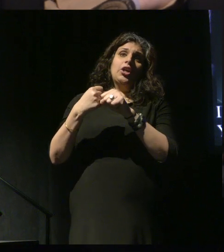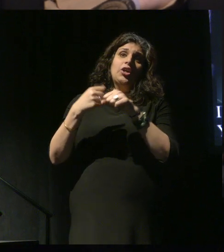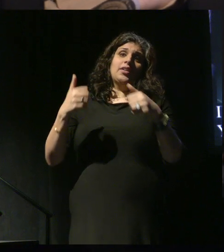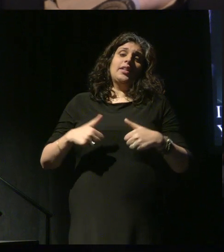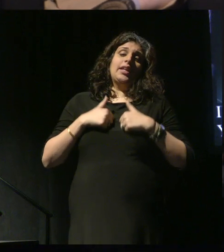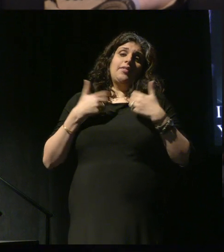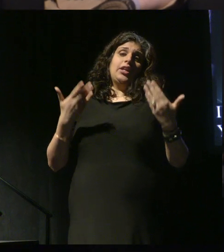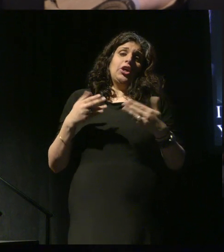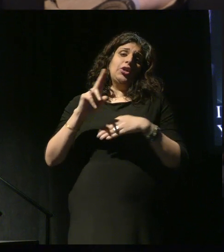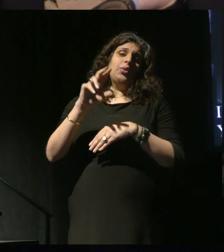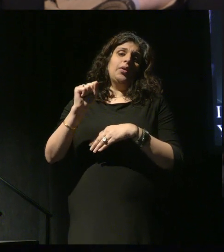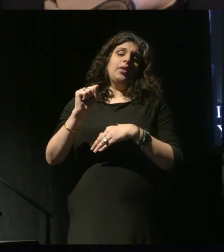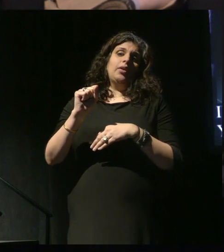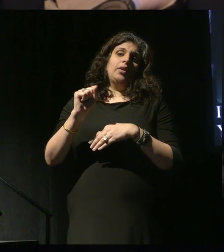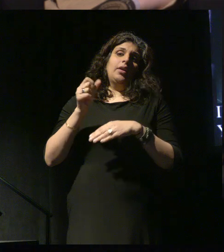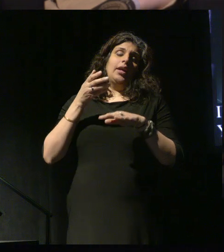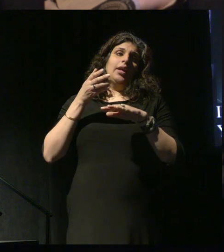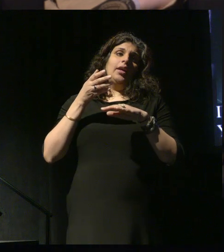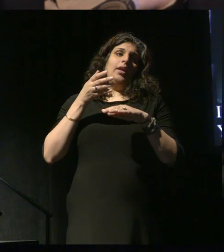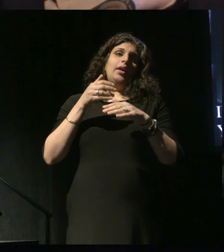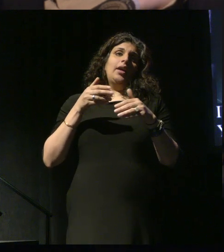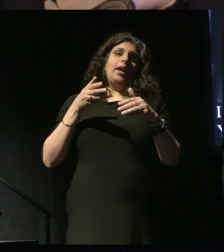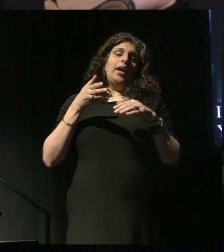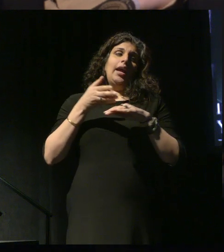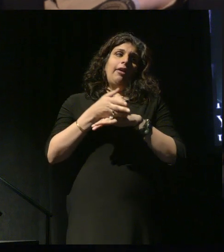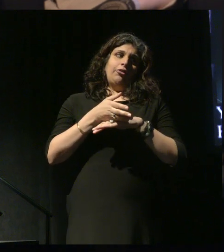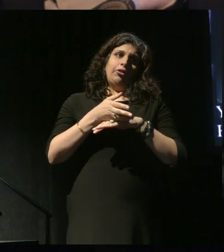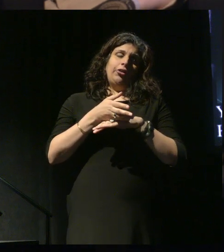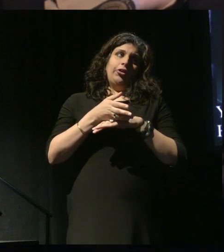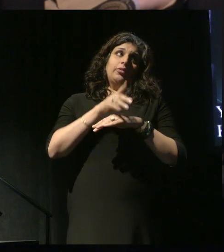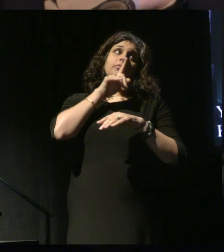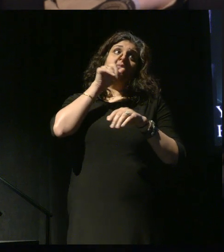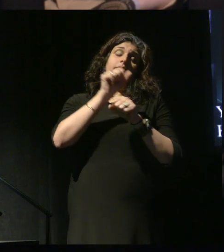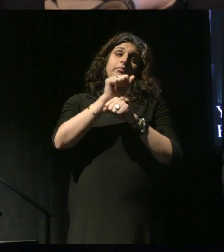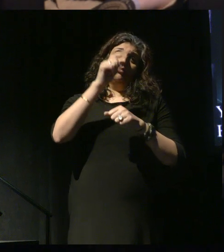having consciously shed my Filipino accent